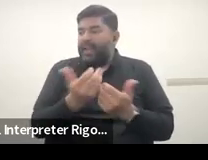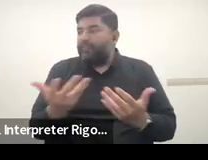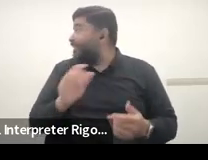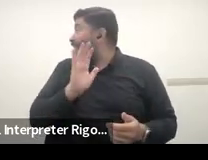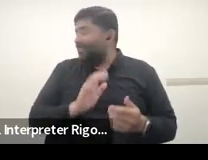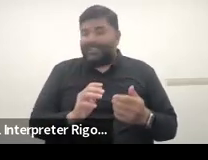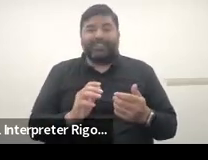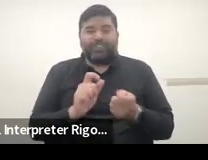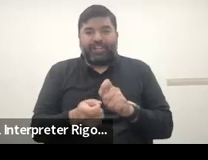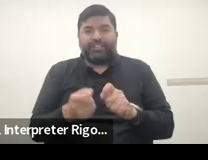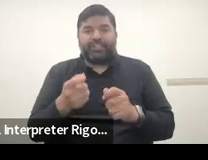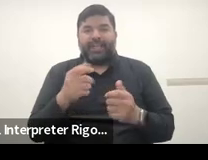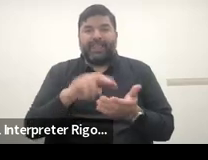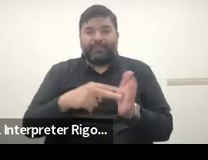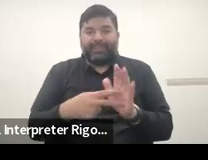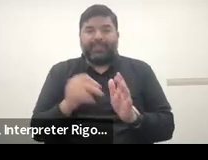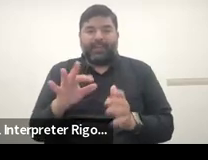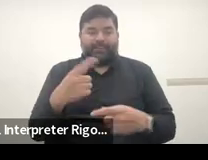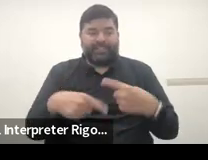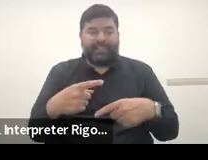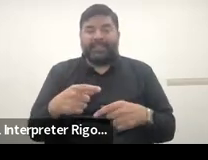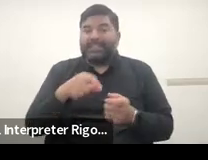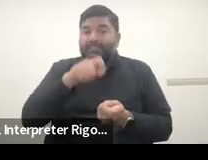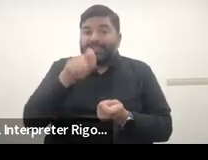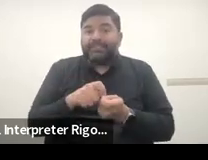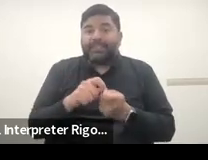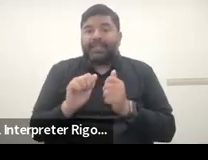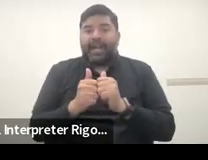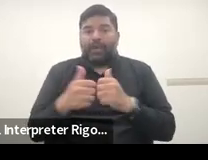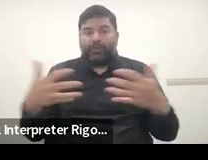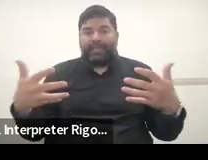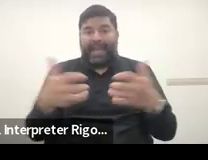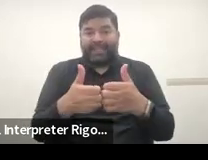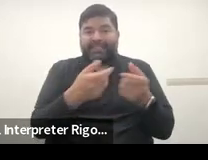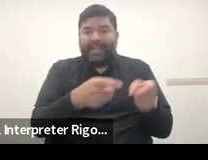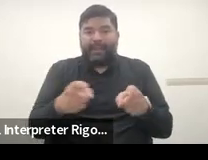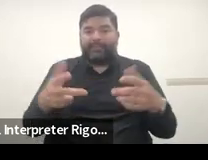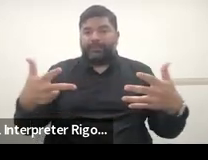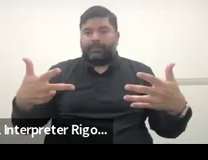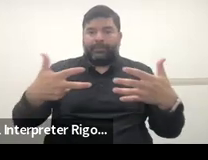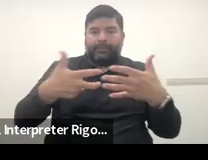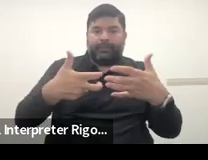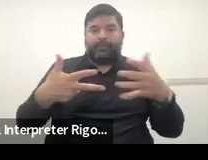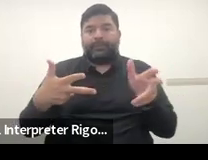the sign and specifically in this case the way that a car accident happened. And classifier